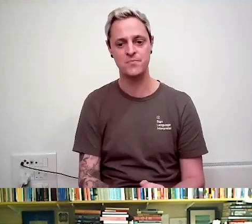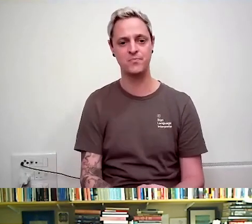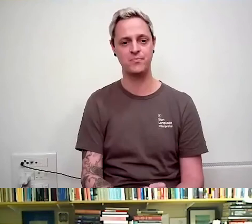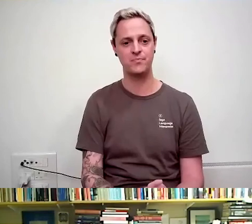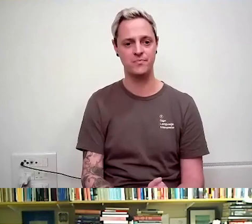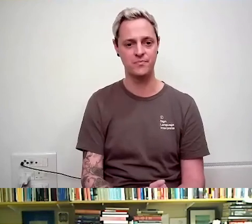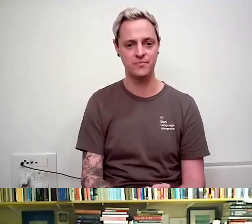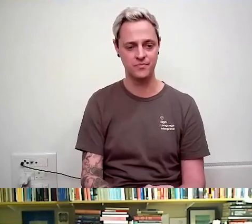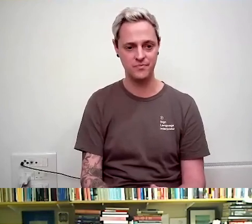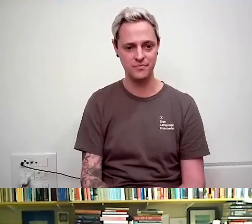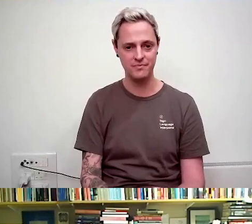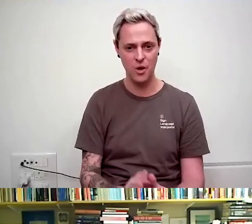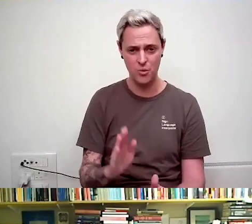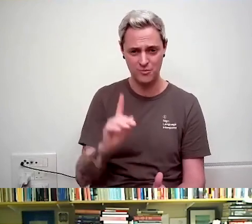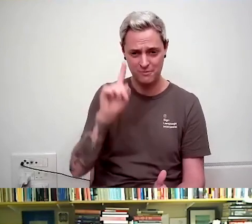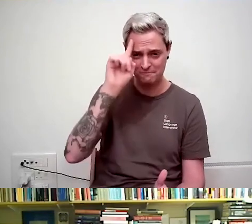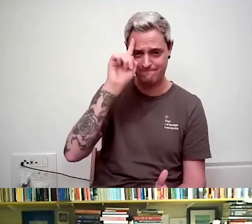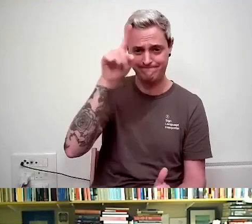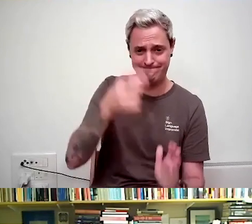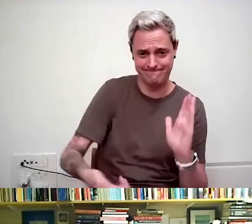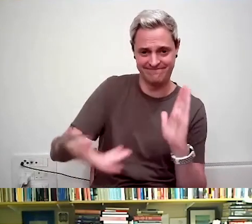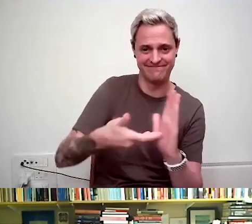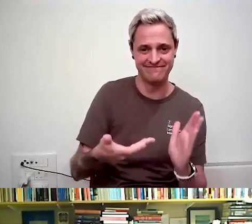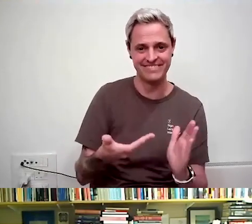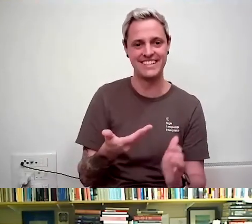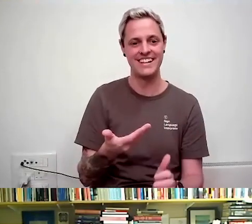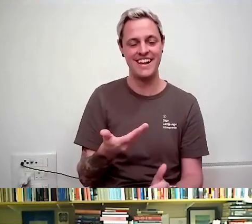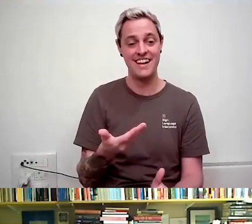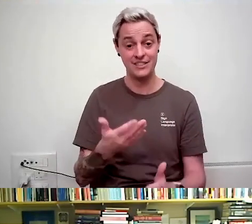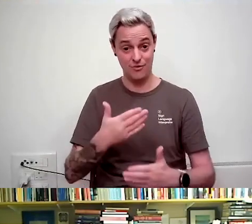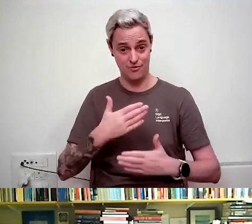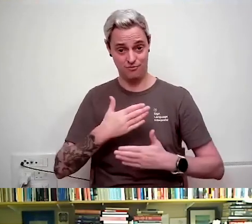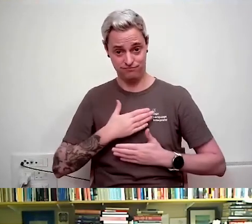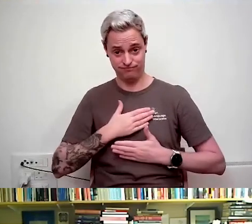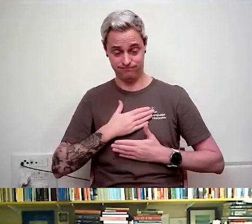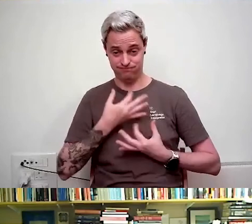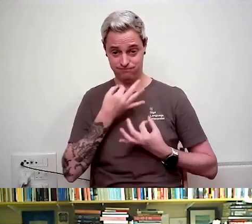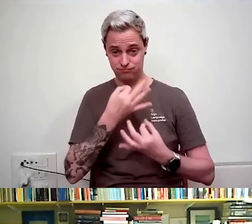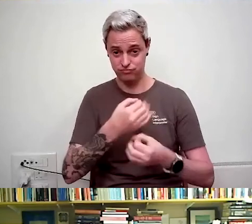[BRIAN] And I can't resist just adding one footnote to that that I what I’m interested in as a church that